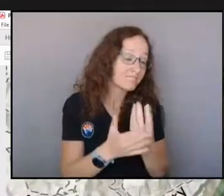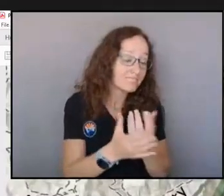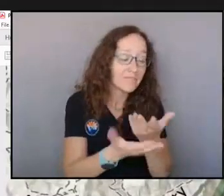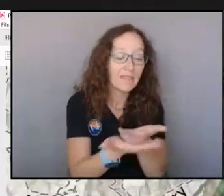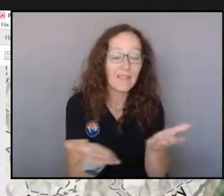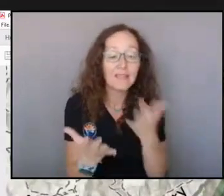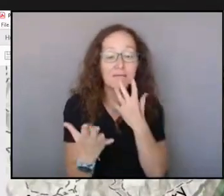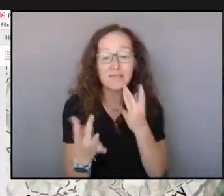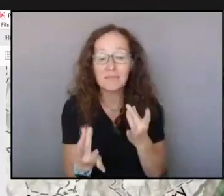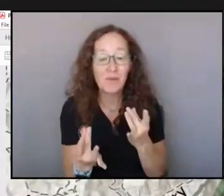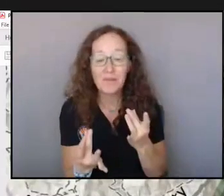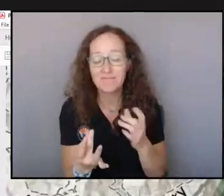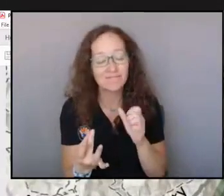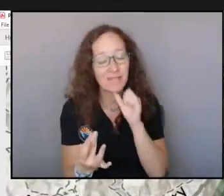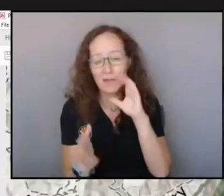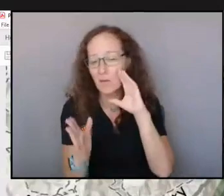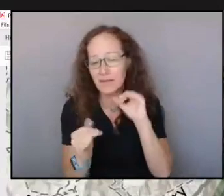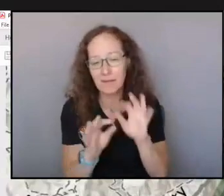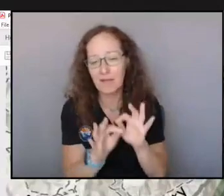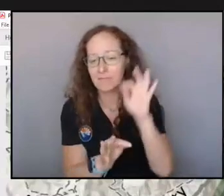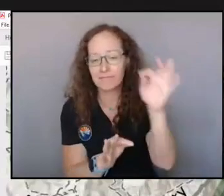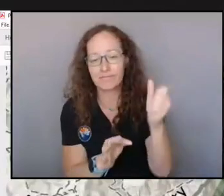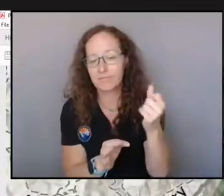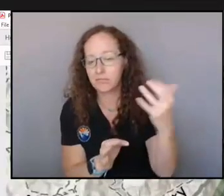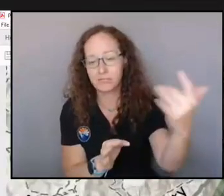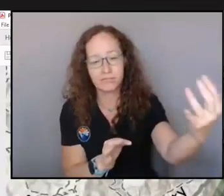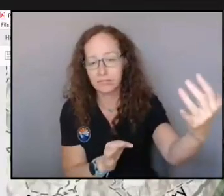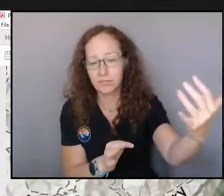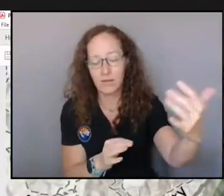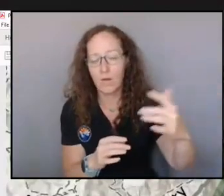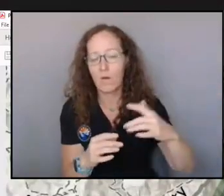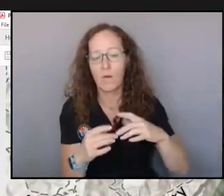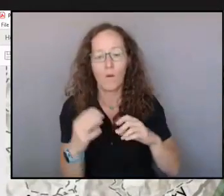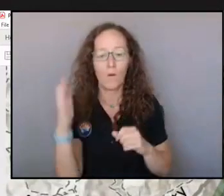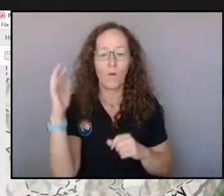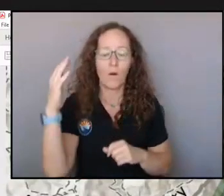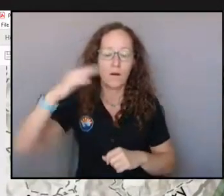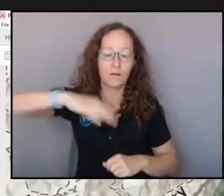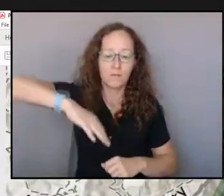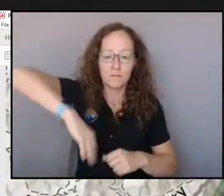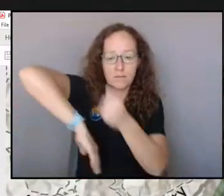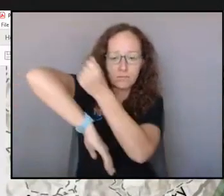LIGHTENING TOMORROW TO BE VERY EFFICIENT. THEY ARE GOING TO BE EASY TO CATCH AND WITH THE